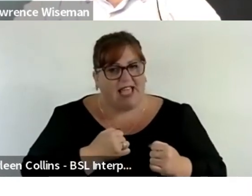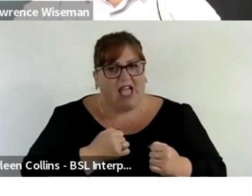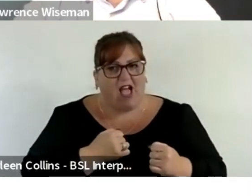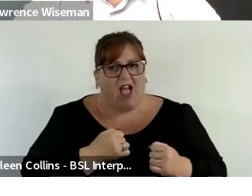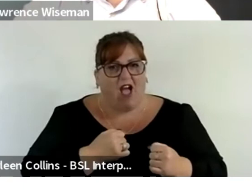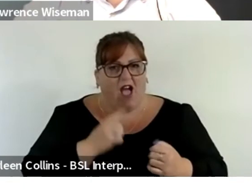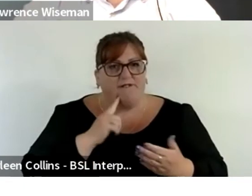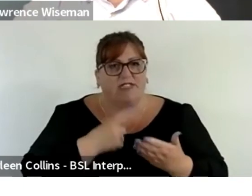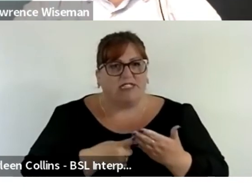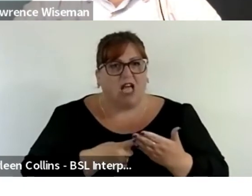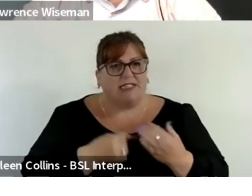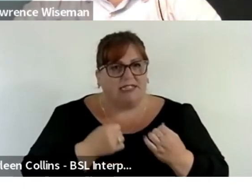a bit more widely.